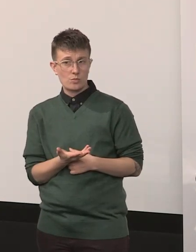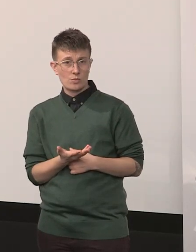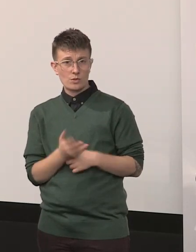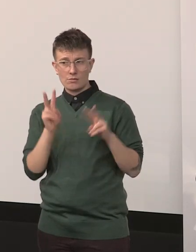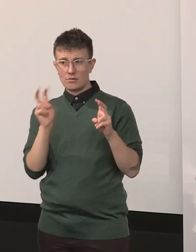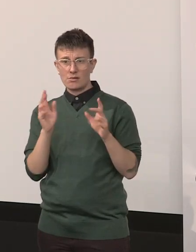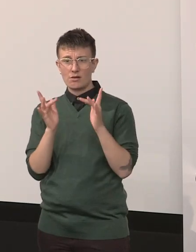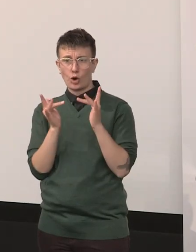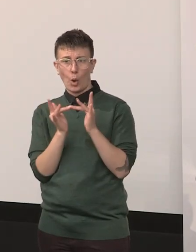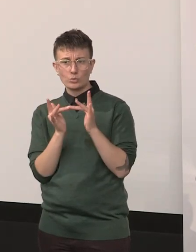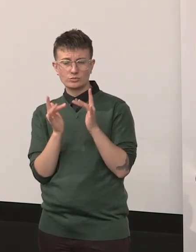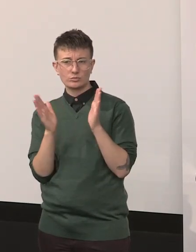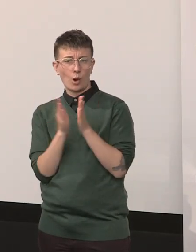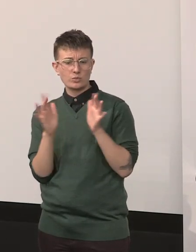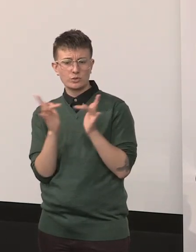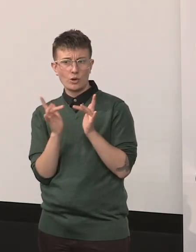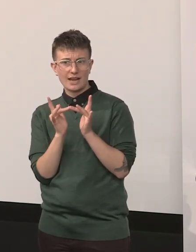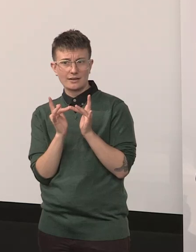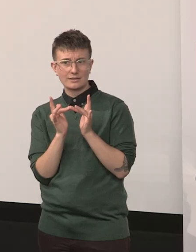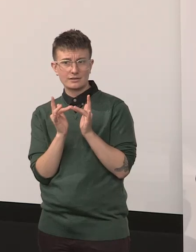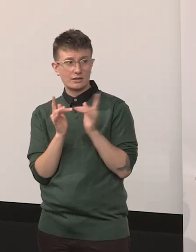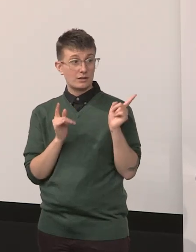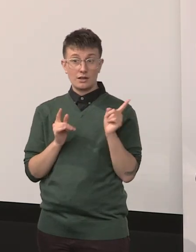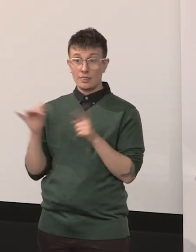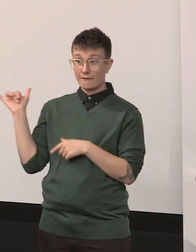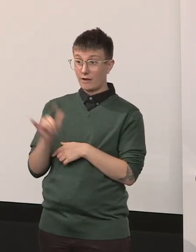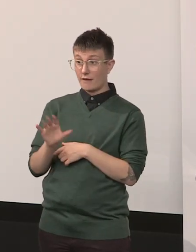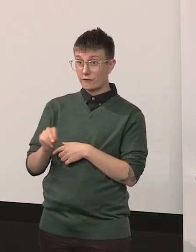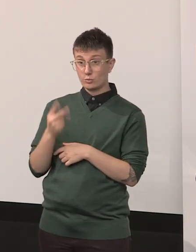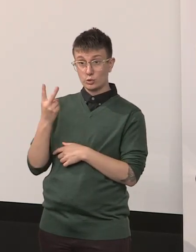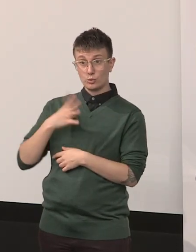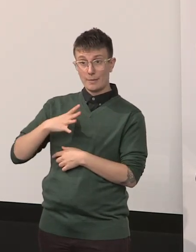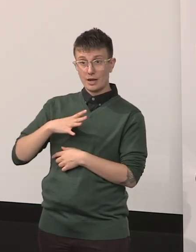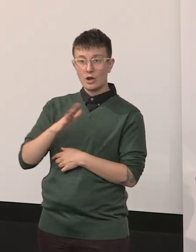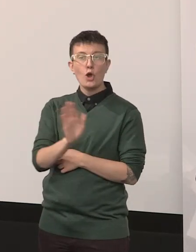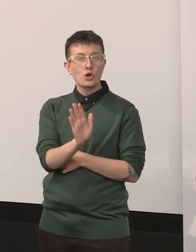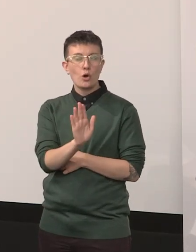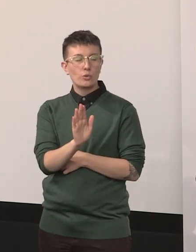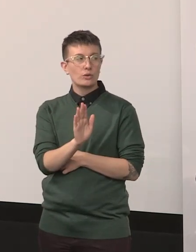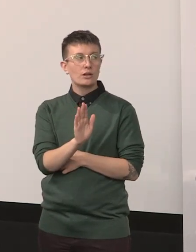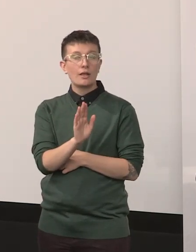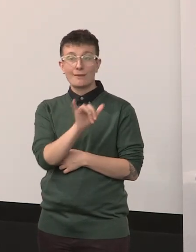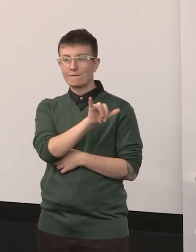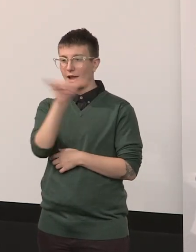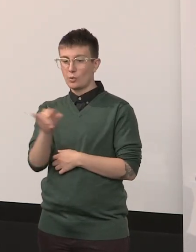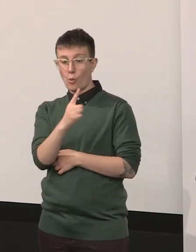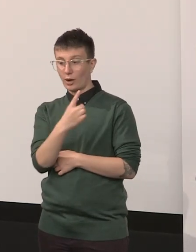Are you expecting that number to grow? The close contact number? This is for the flight for the two